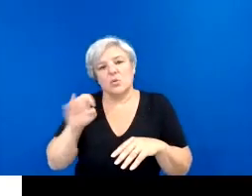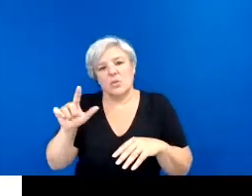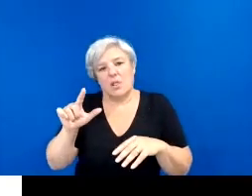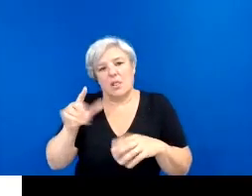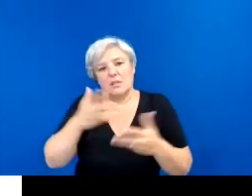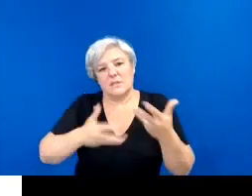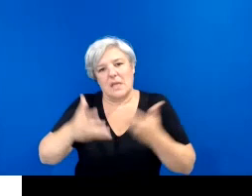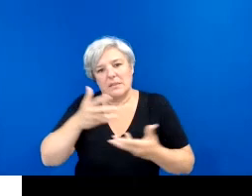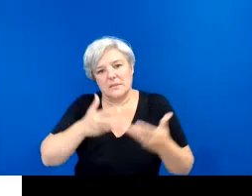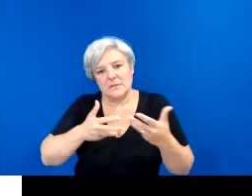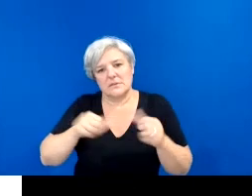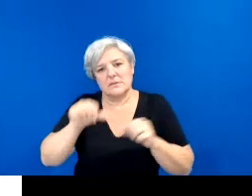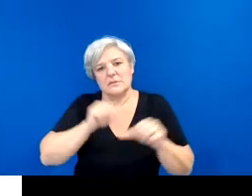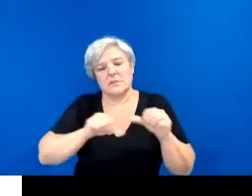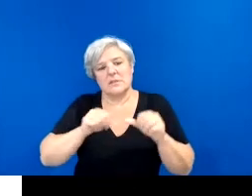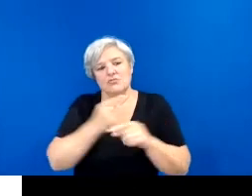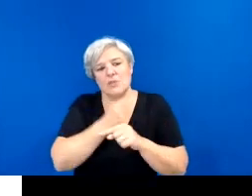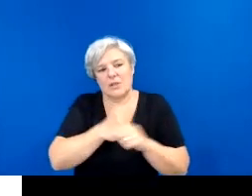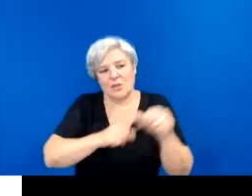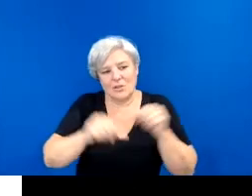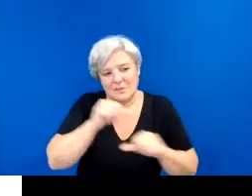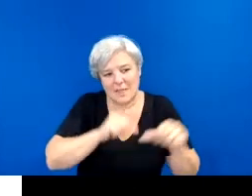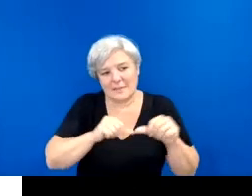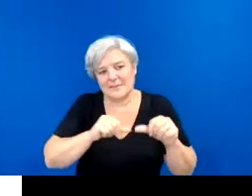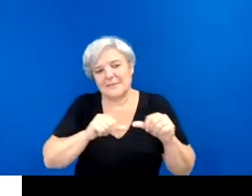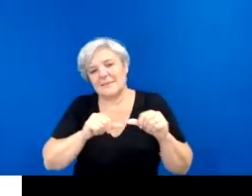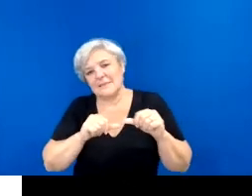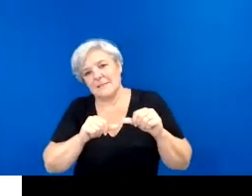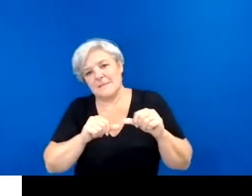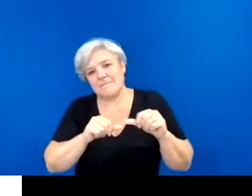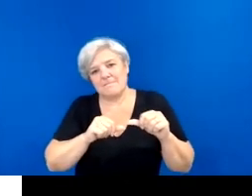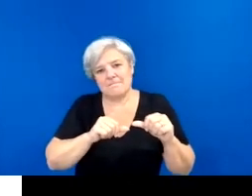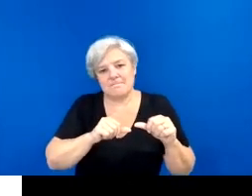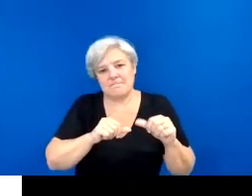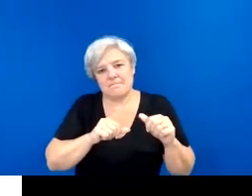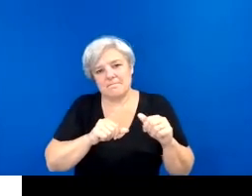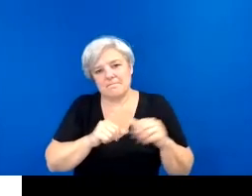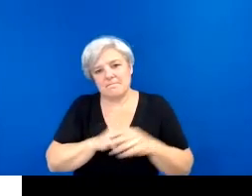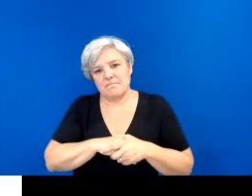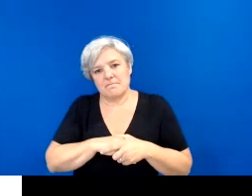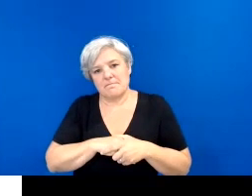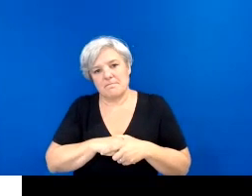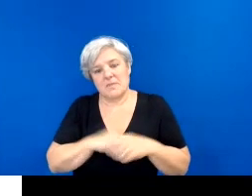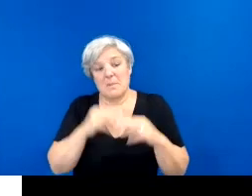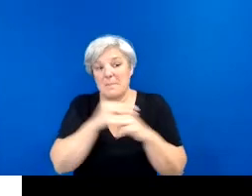the regular sciences, but you know, math.